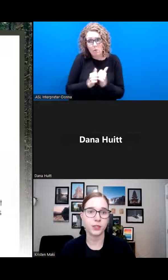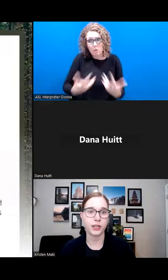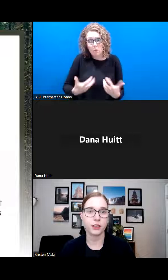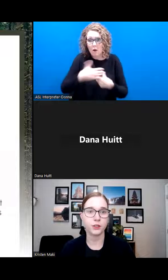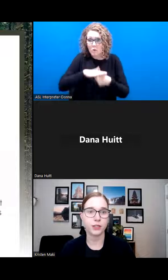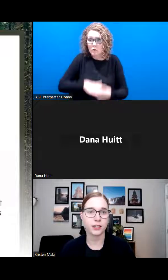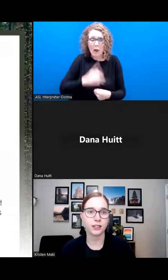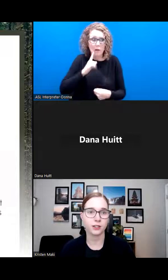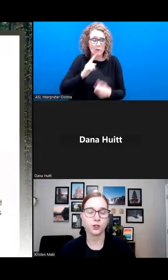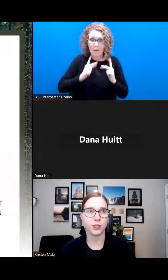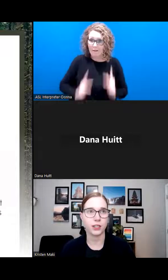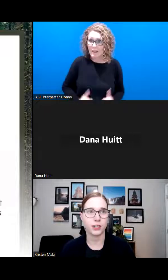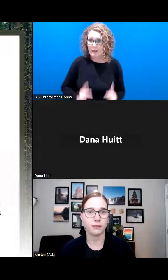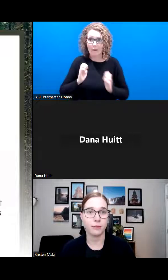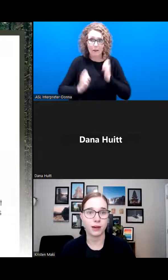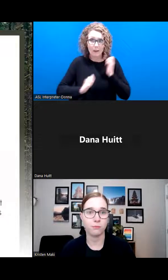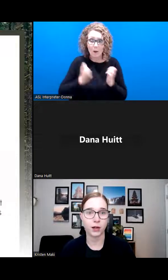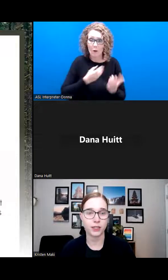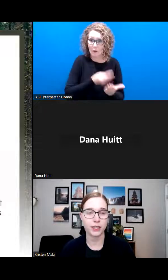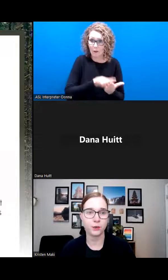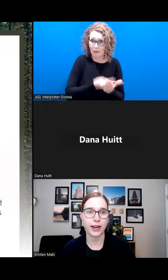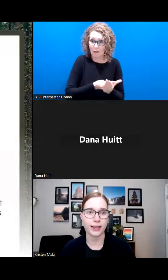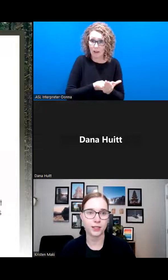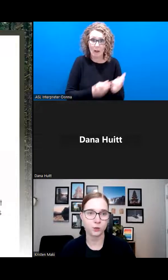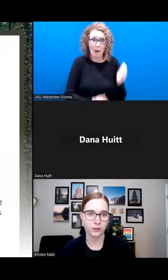60. You request see that blue line is the population of 85 and older, and yellow is